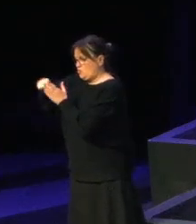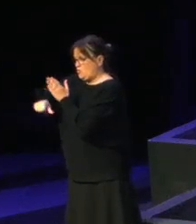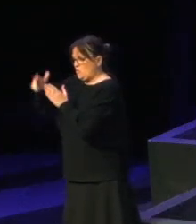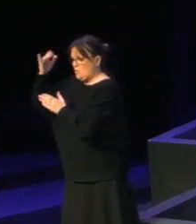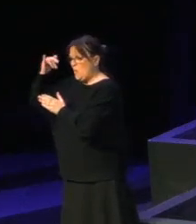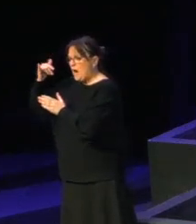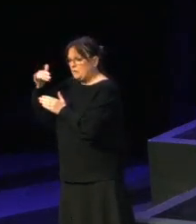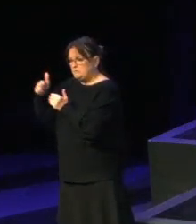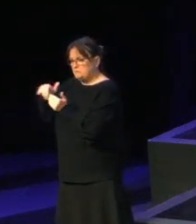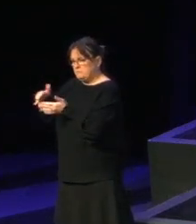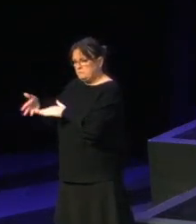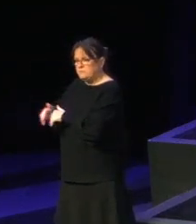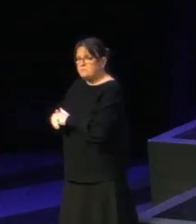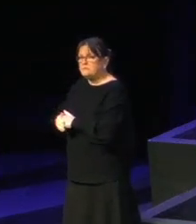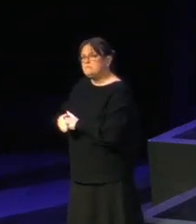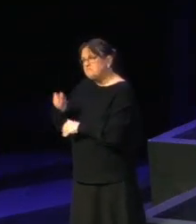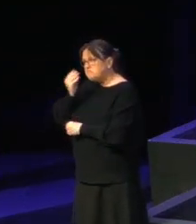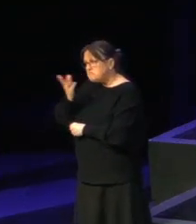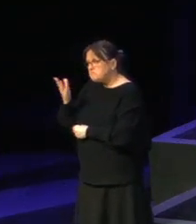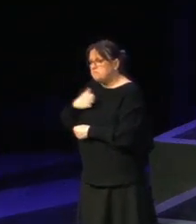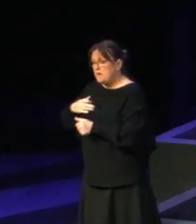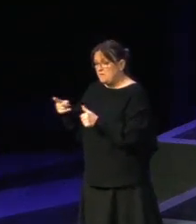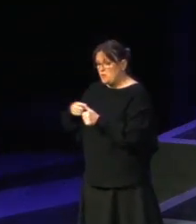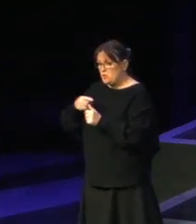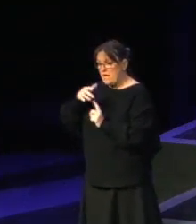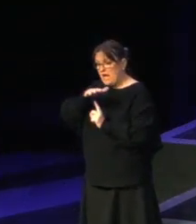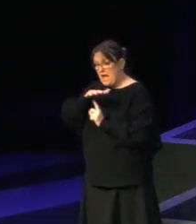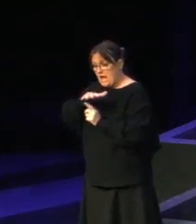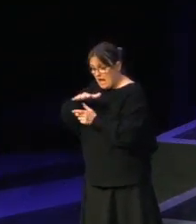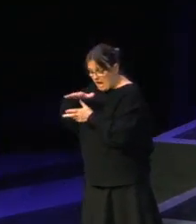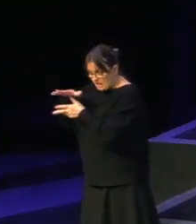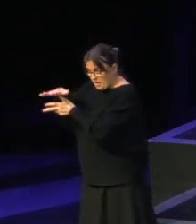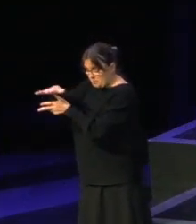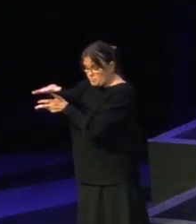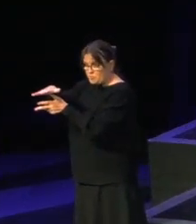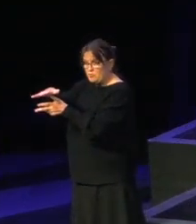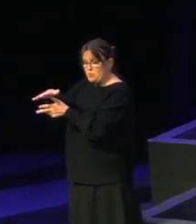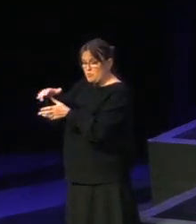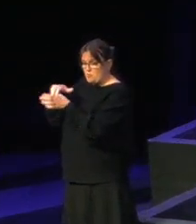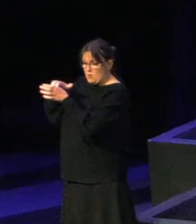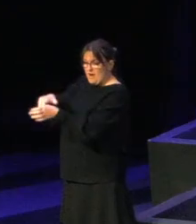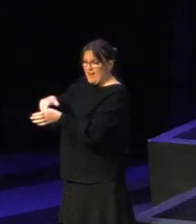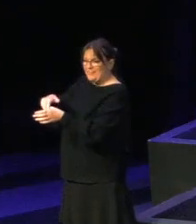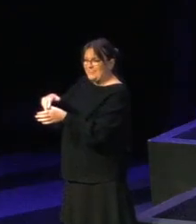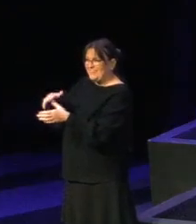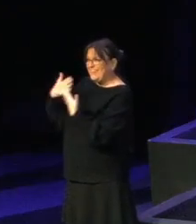say that my first helicopter ride was um you know courtesy of LifeStar, and